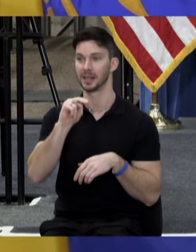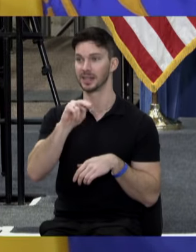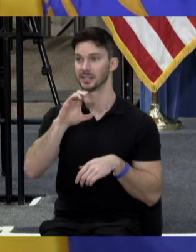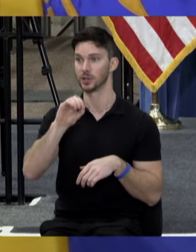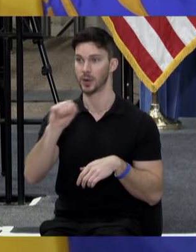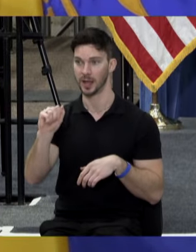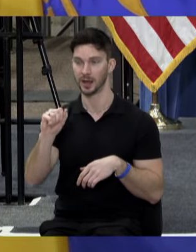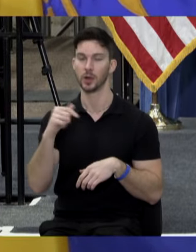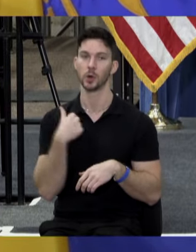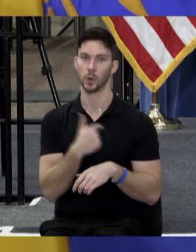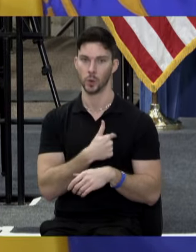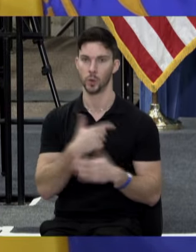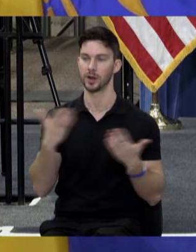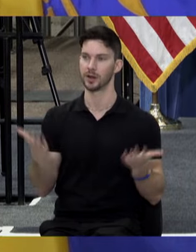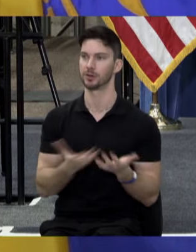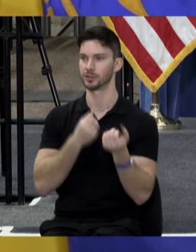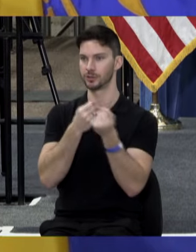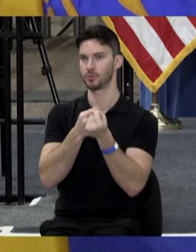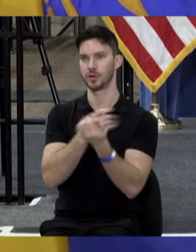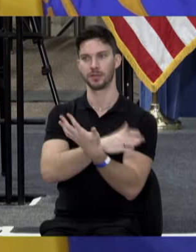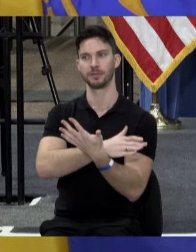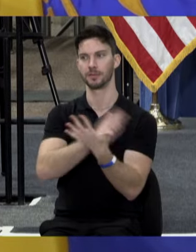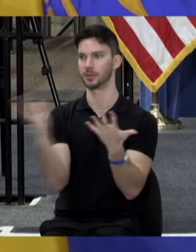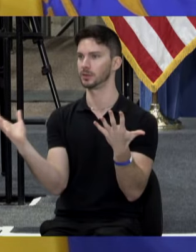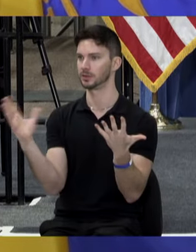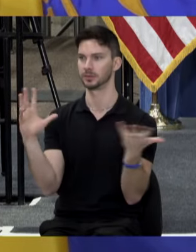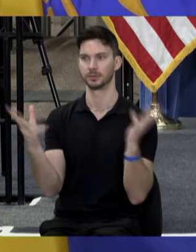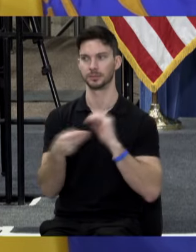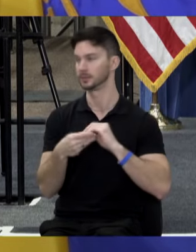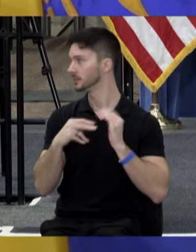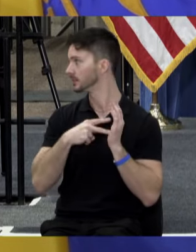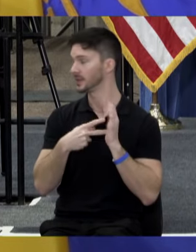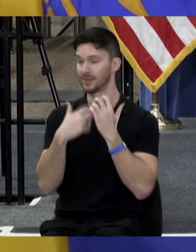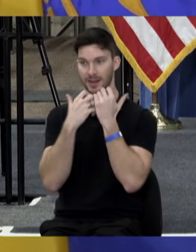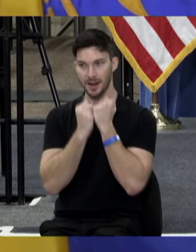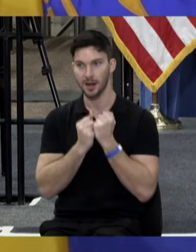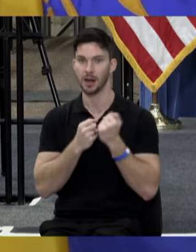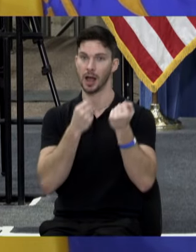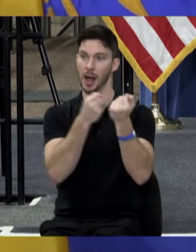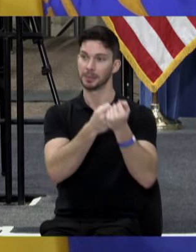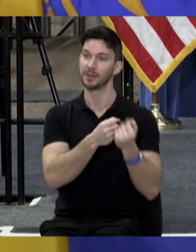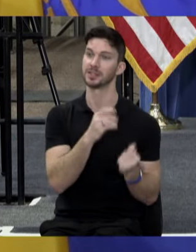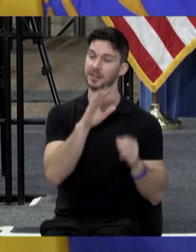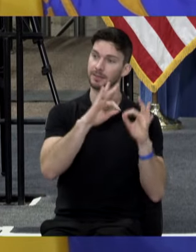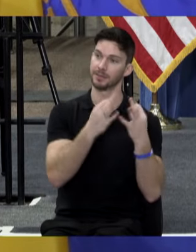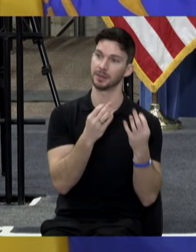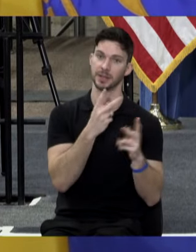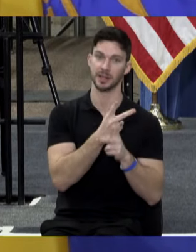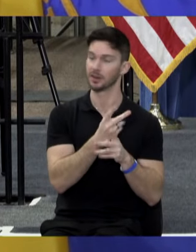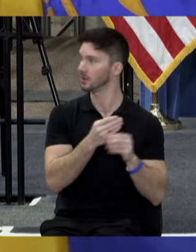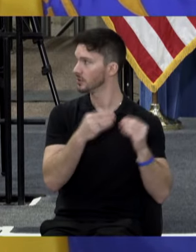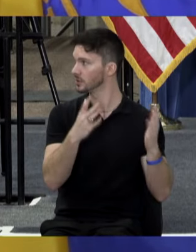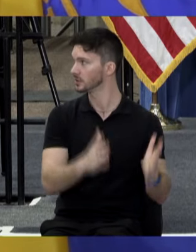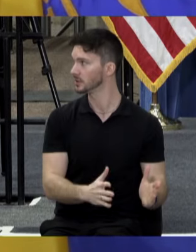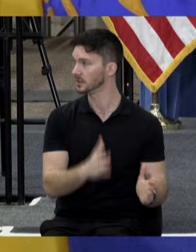spectrum of care, uplifting family caregivers, and building a strong, respected care workforce. And